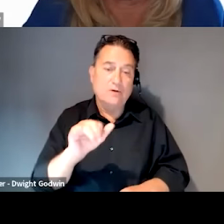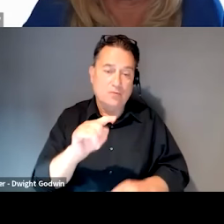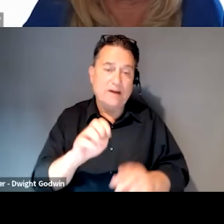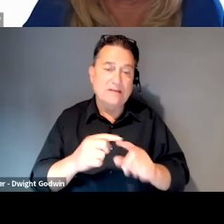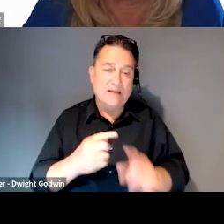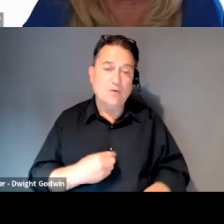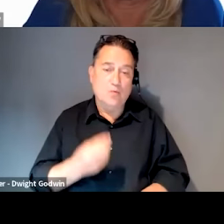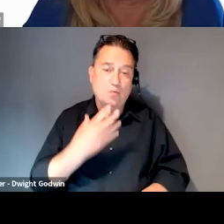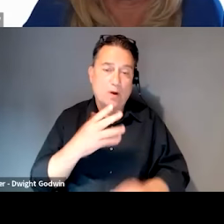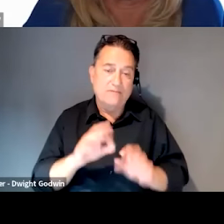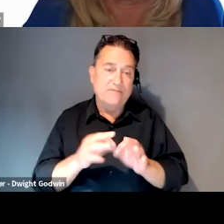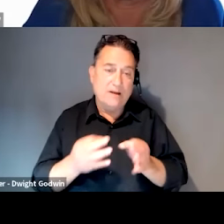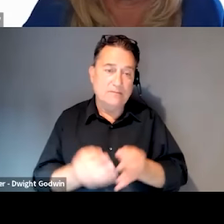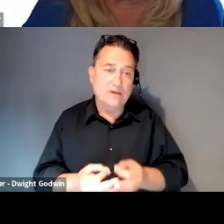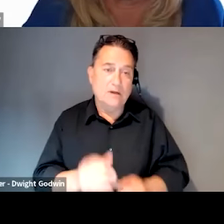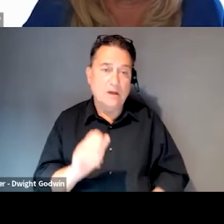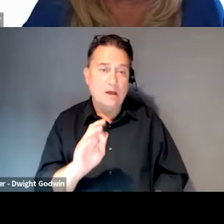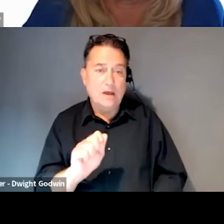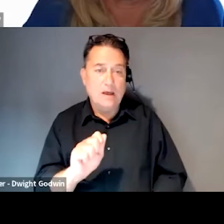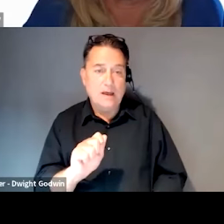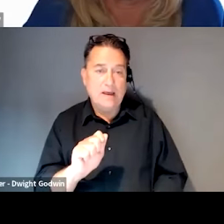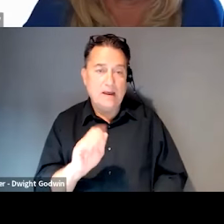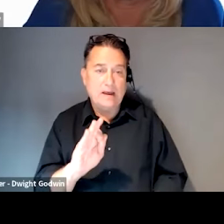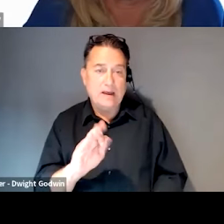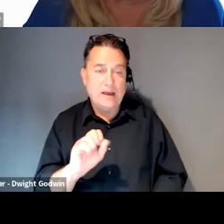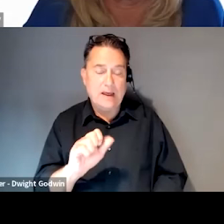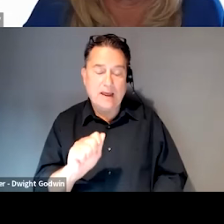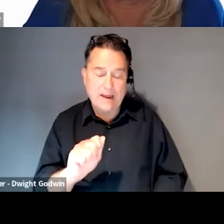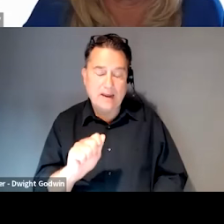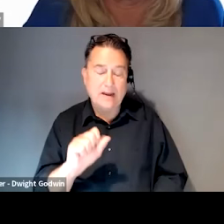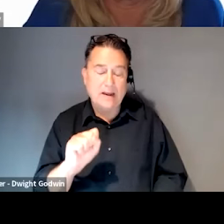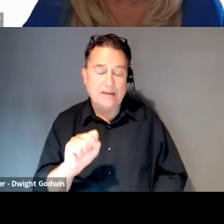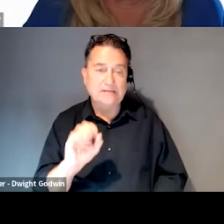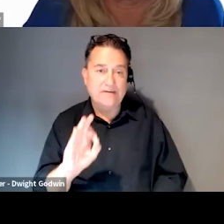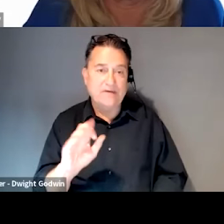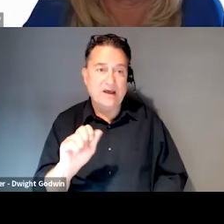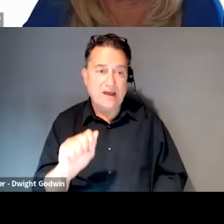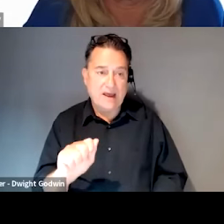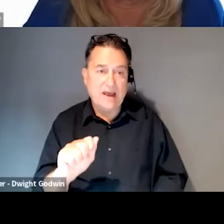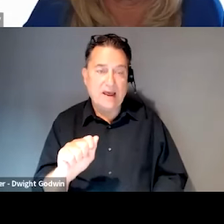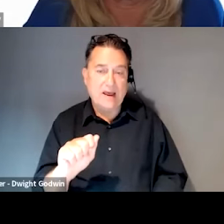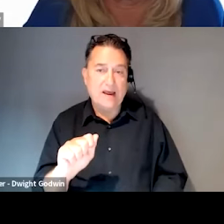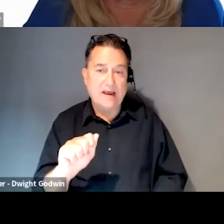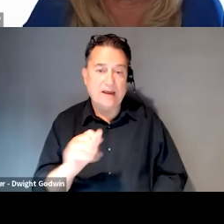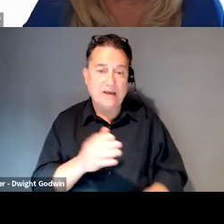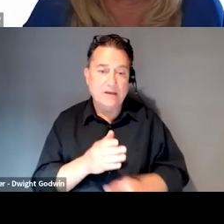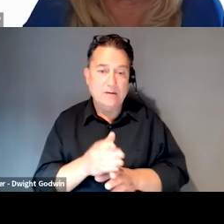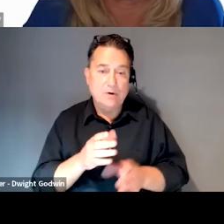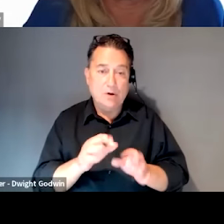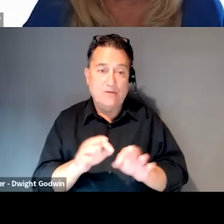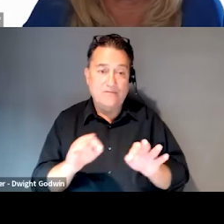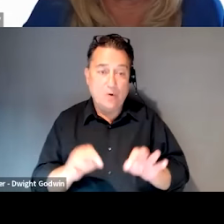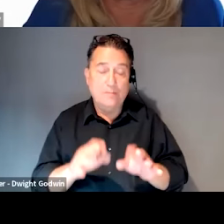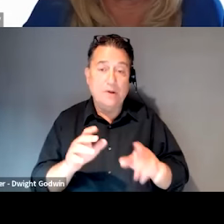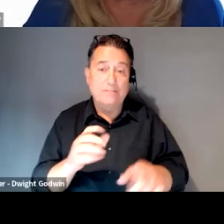ASFA, or the Adoption and Safe Families Act, although at its purest form meant to correct many of the issues